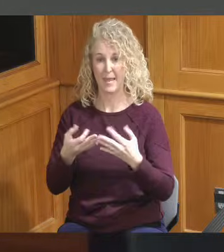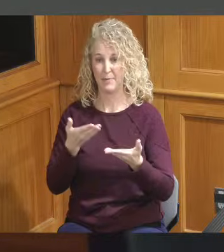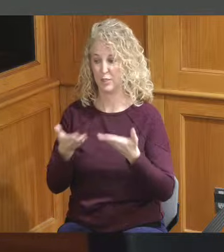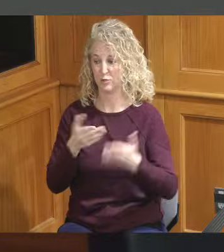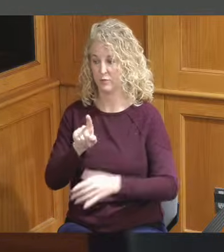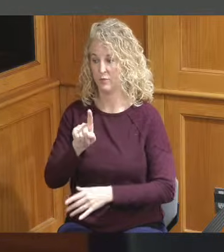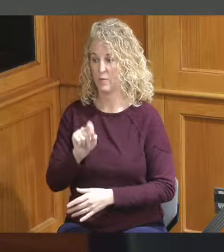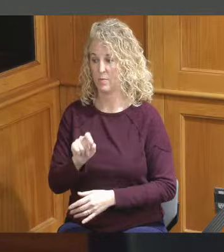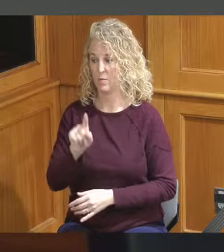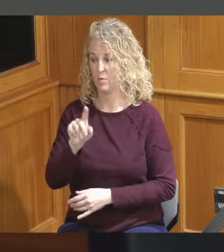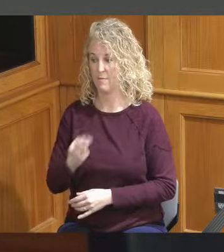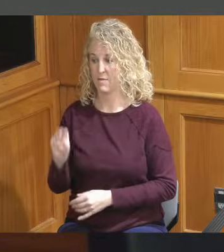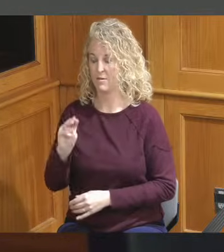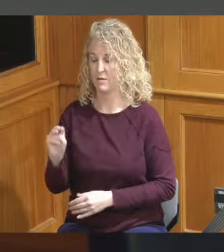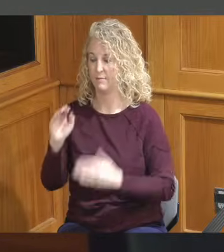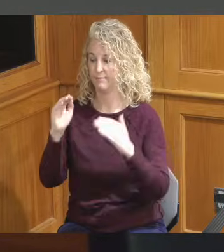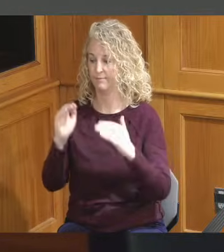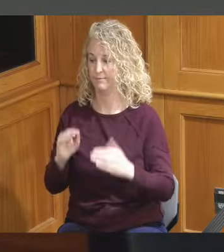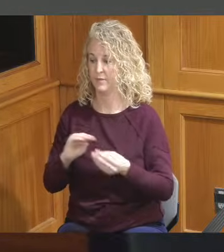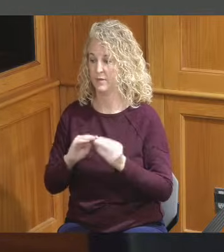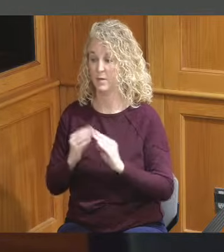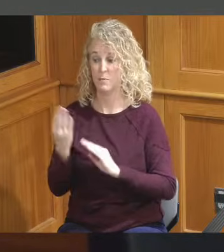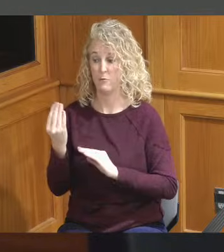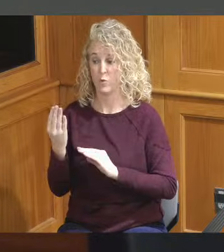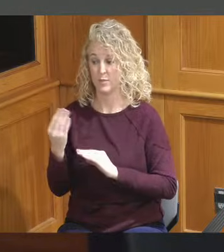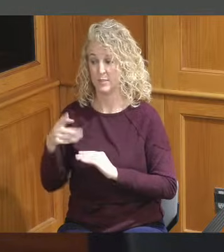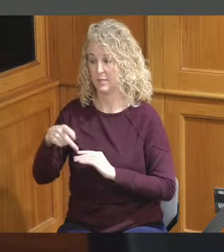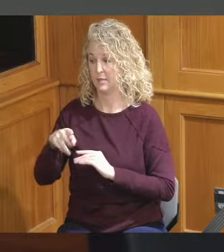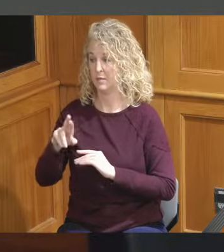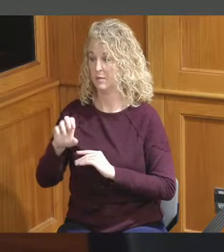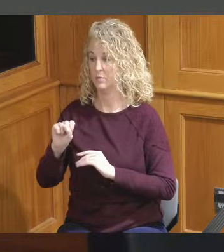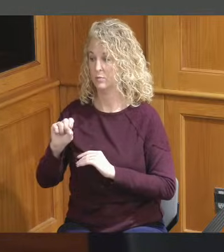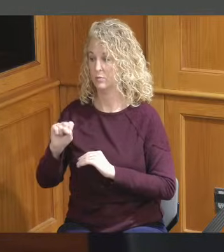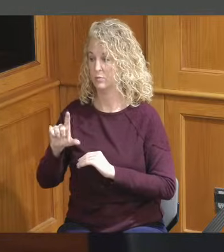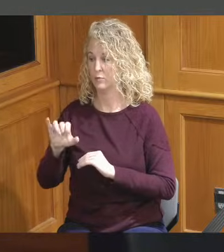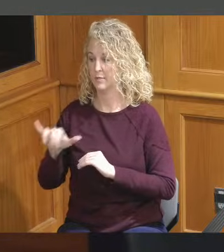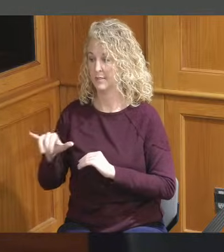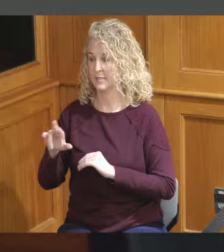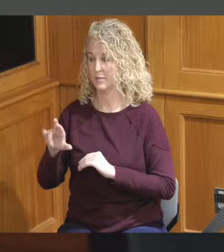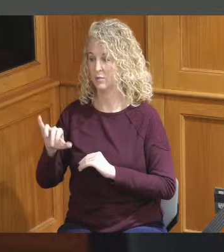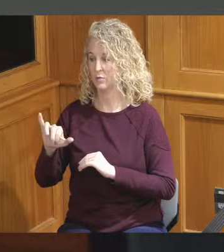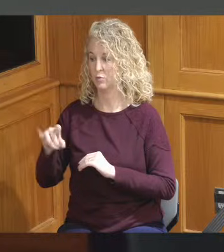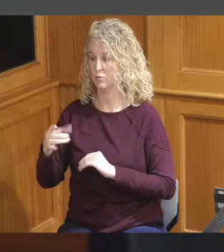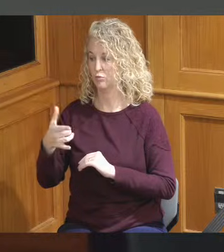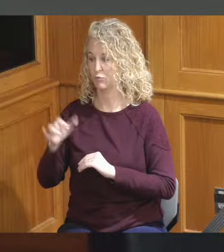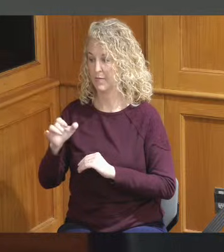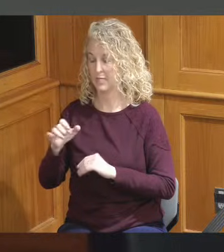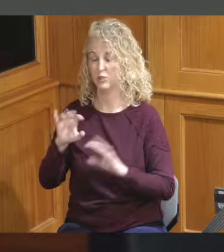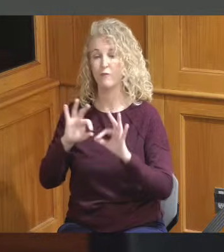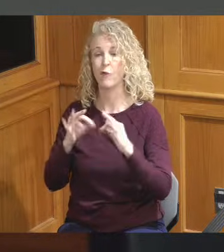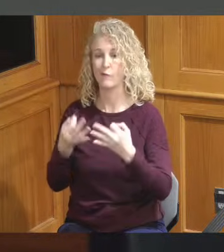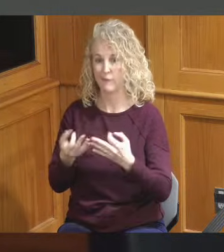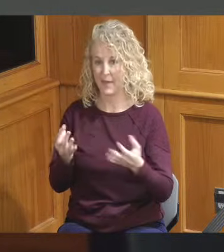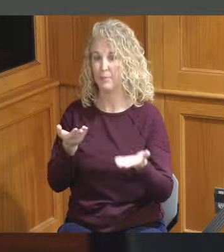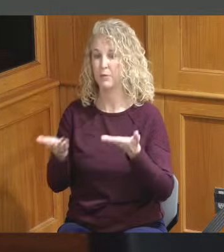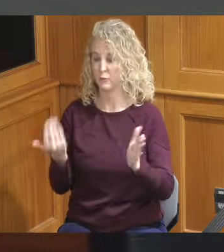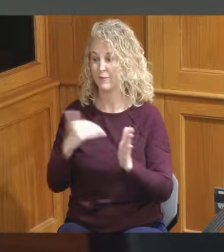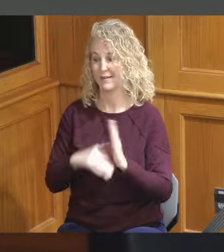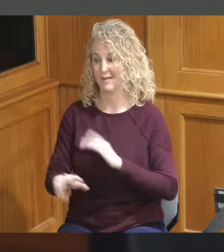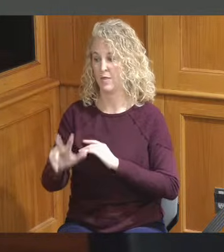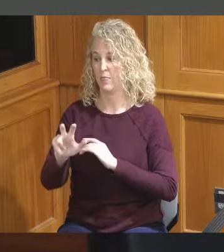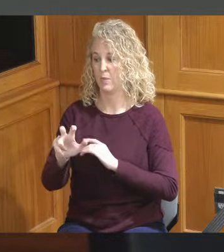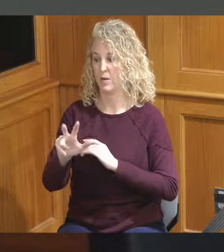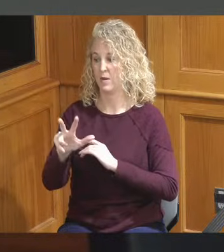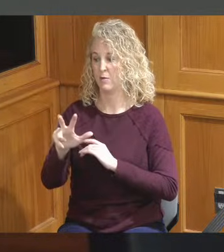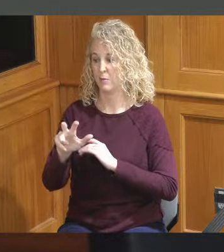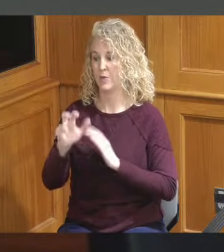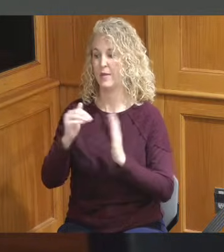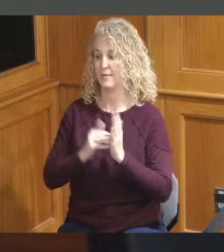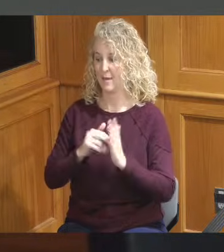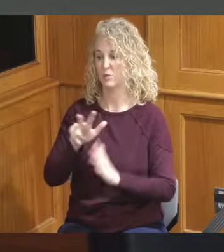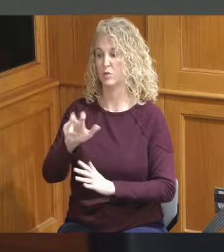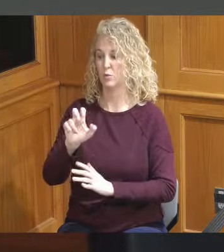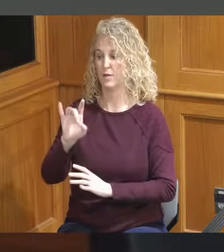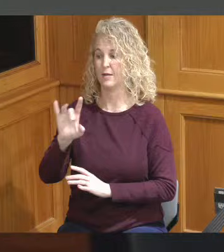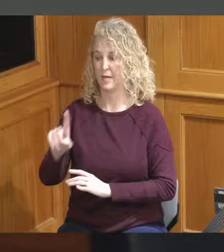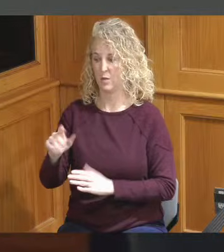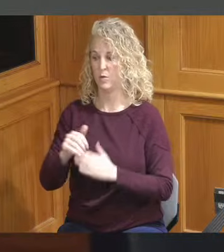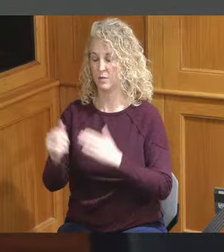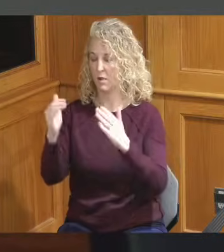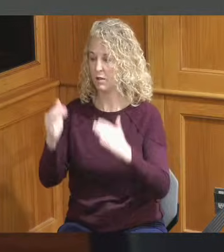$1.1 million. Item 14 is an agreement with Presley Ridge for family placement services for $33,000.